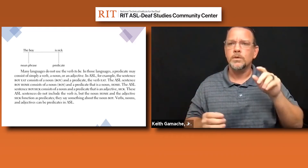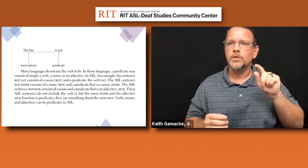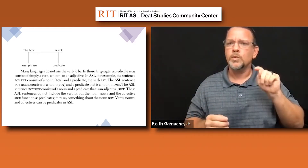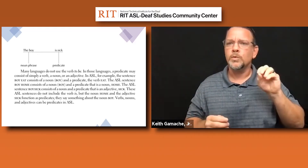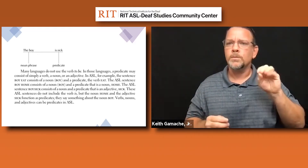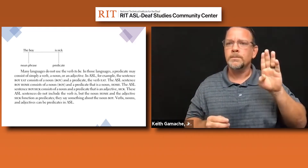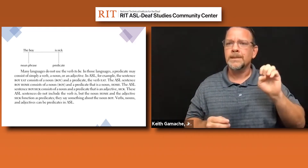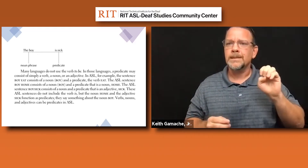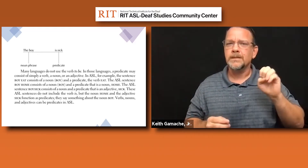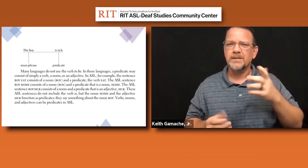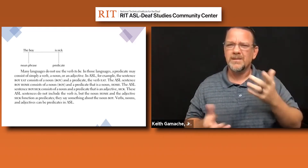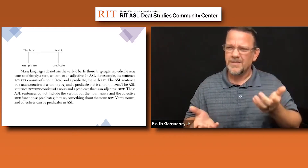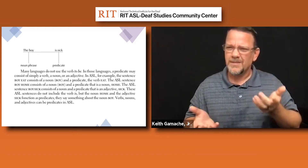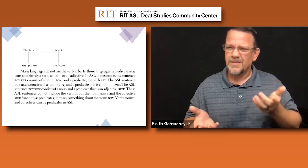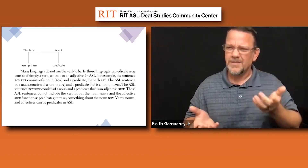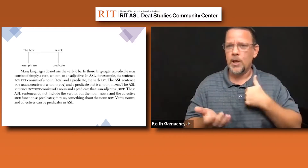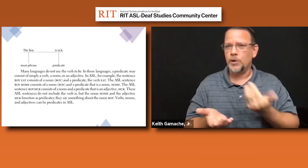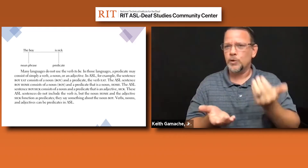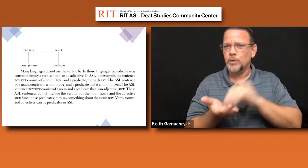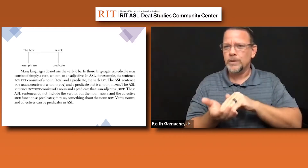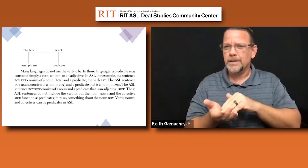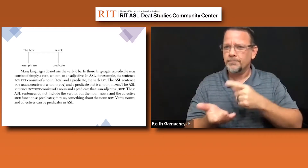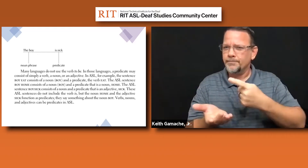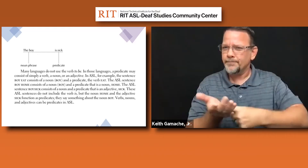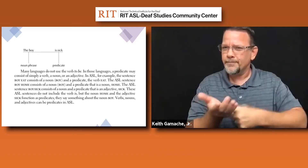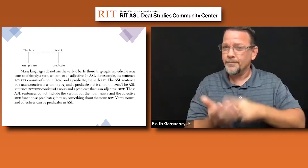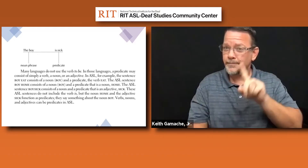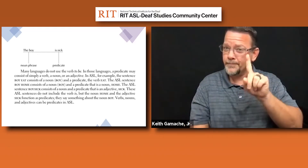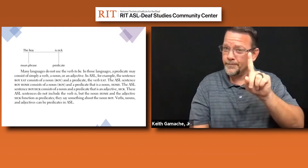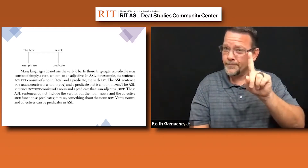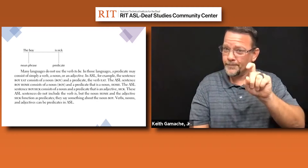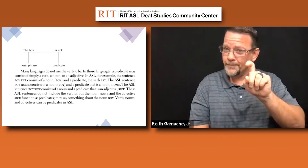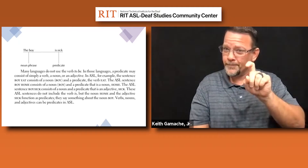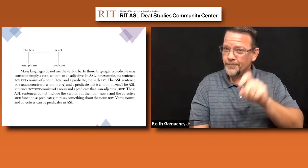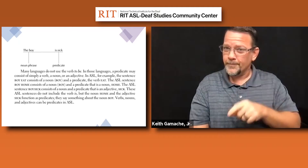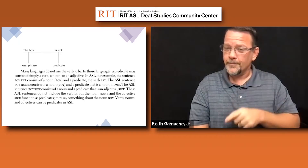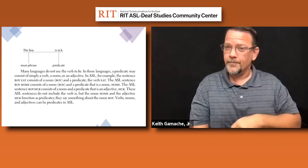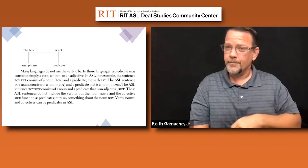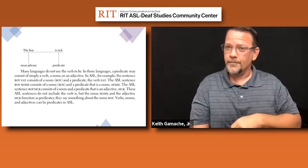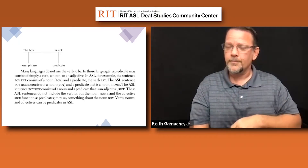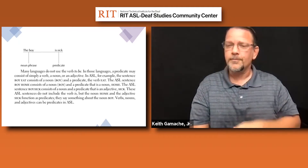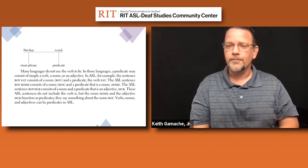but then when it said, well, ASL doesn't have the "to be" form, is that actually true?